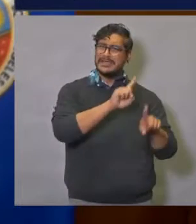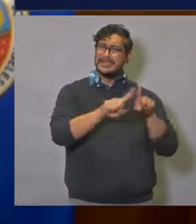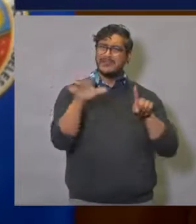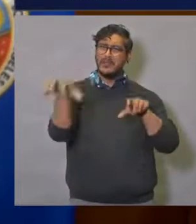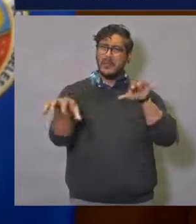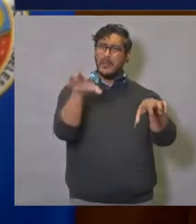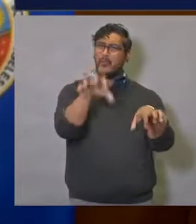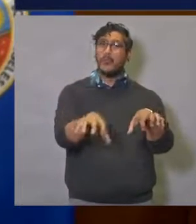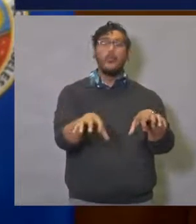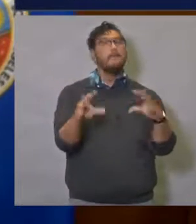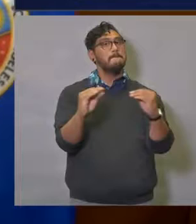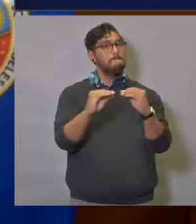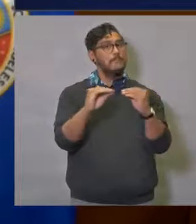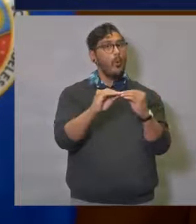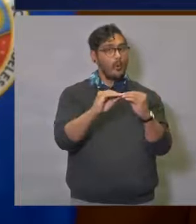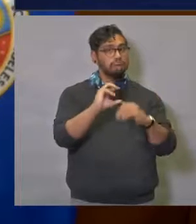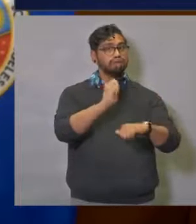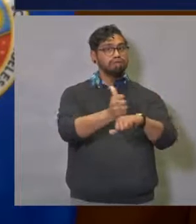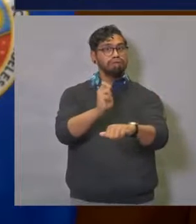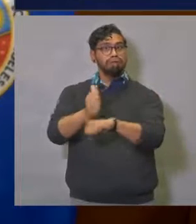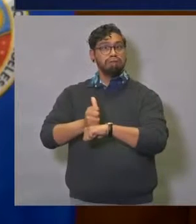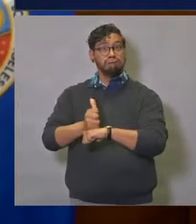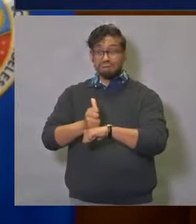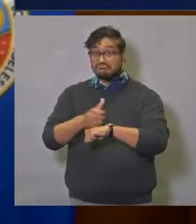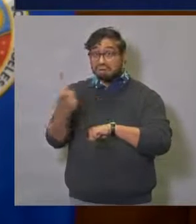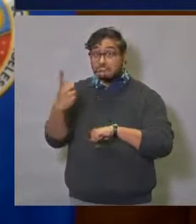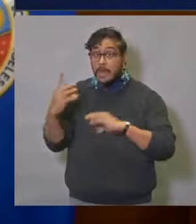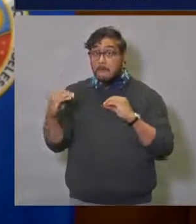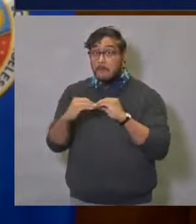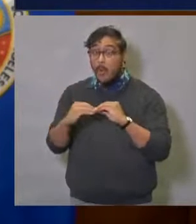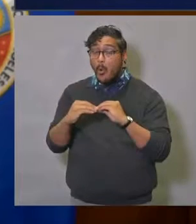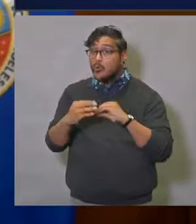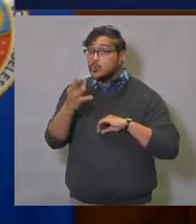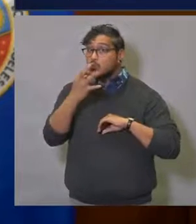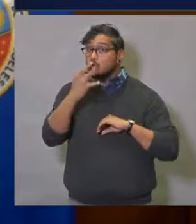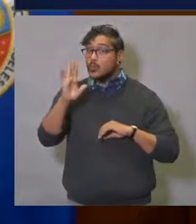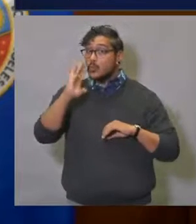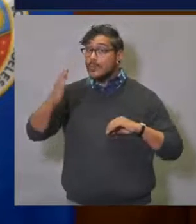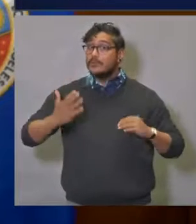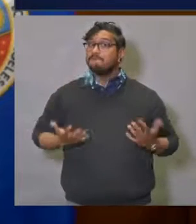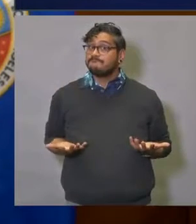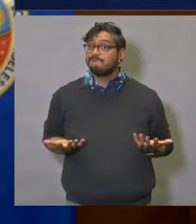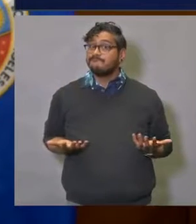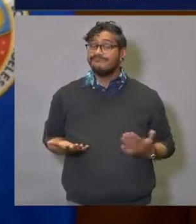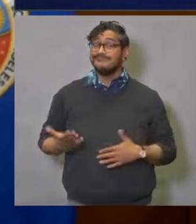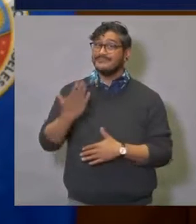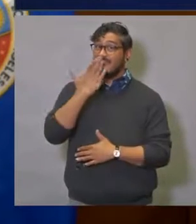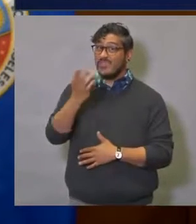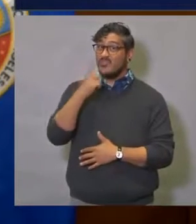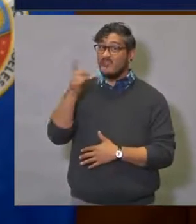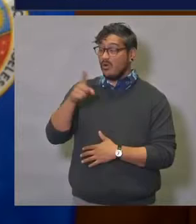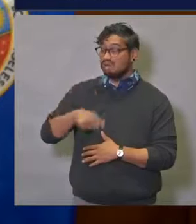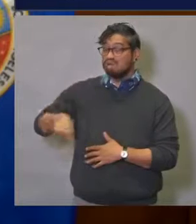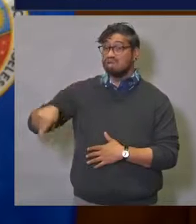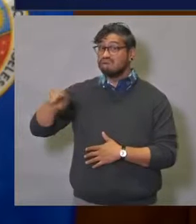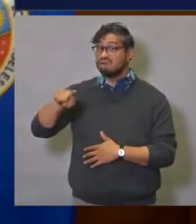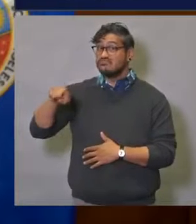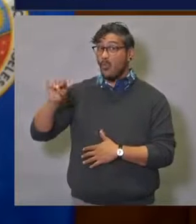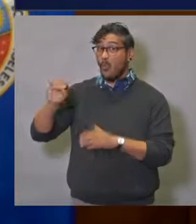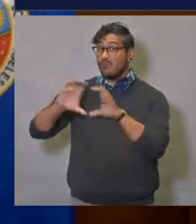ANGELES AND MANY MORE HEAVILY IMPACTED AREAS.